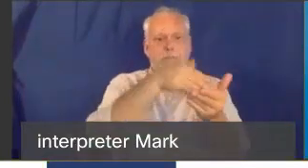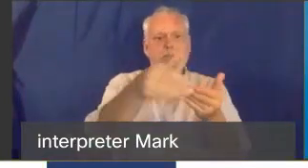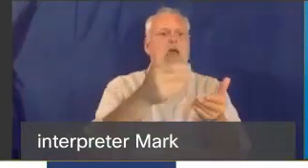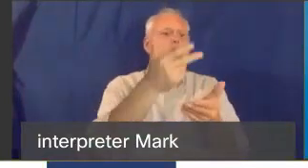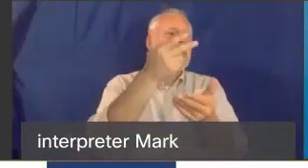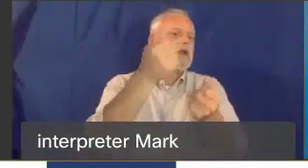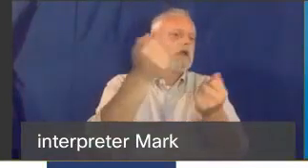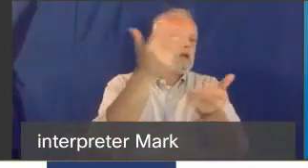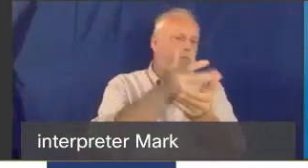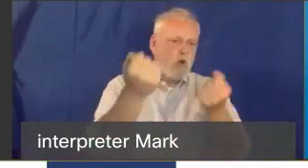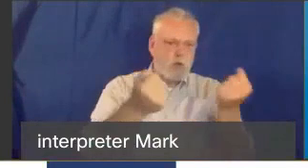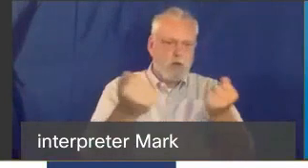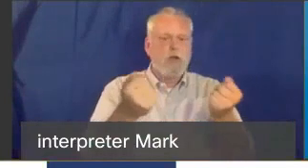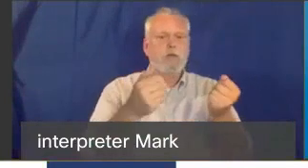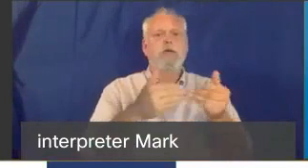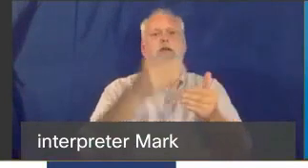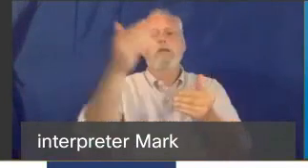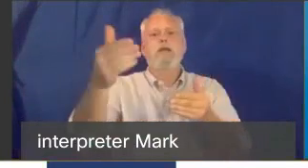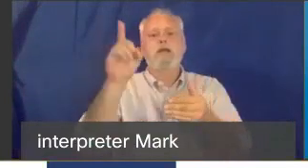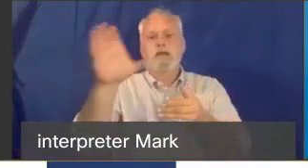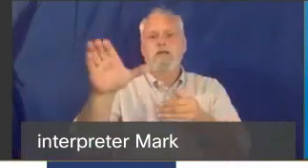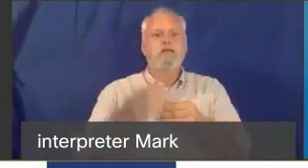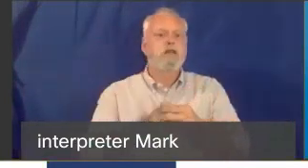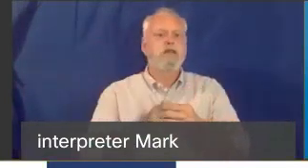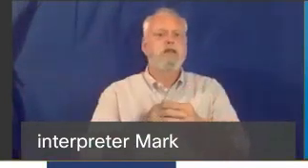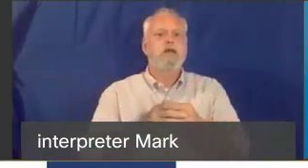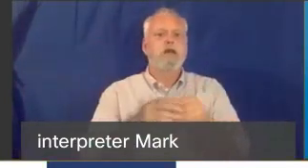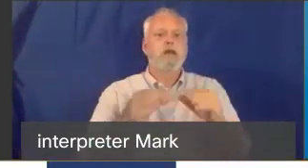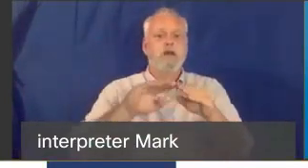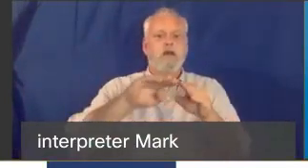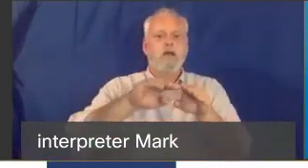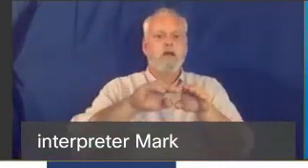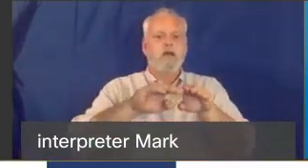And then up the street in Washington, D. C. there's a raised delineate or or.